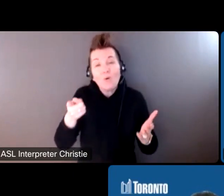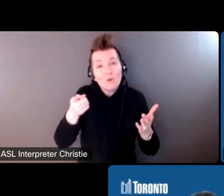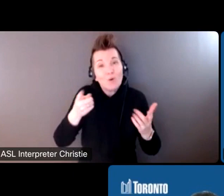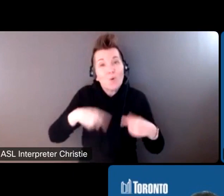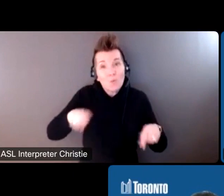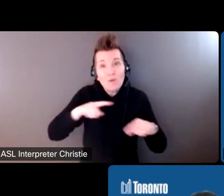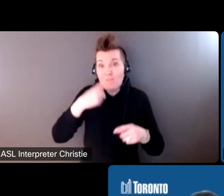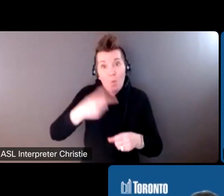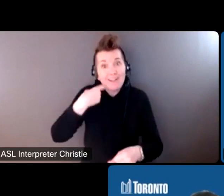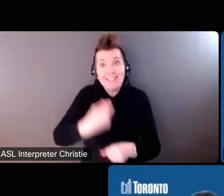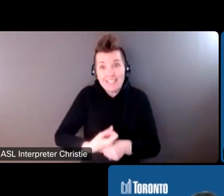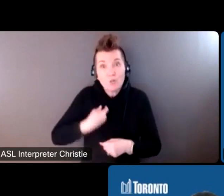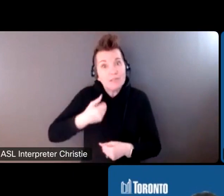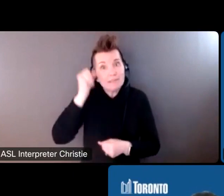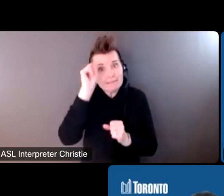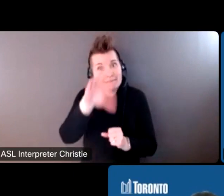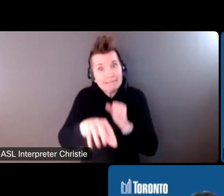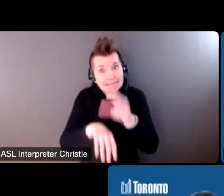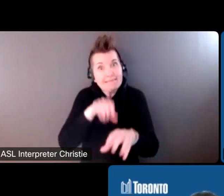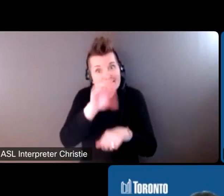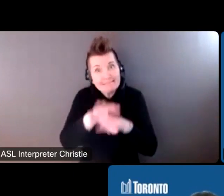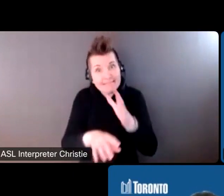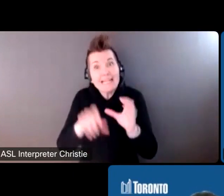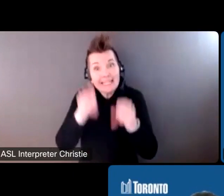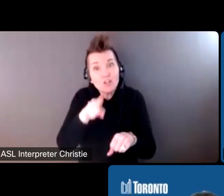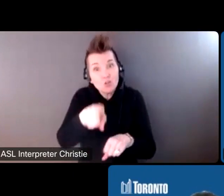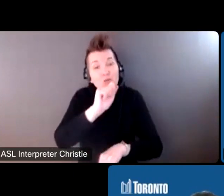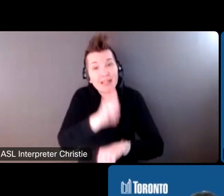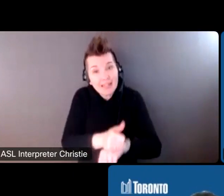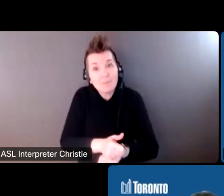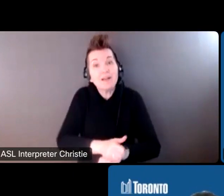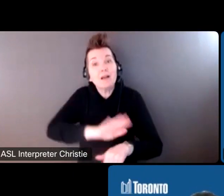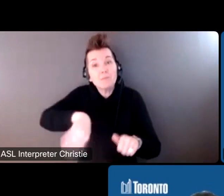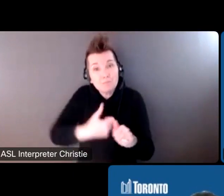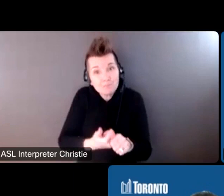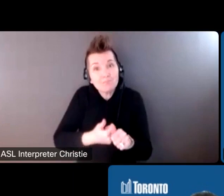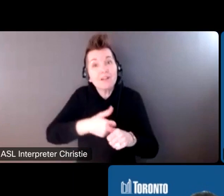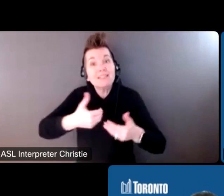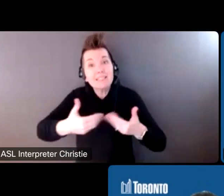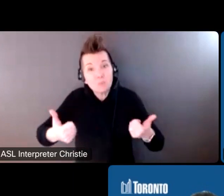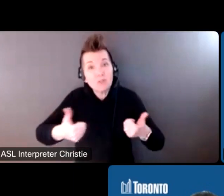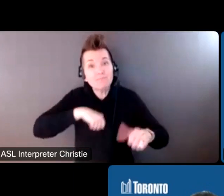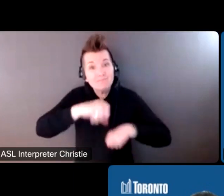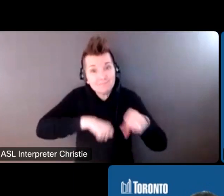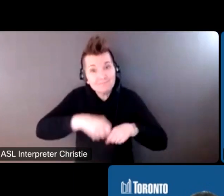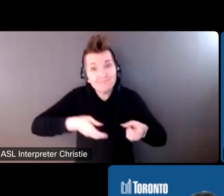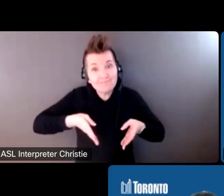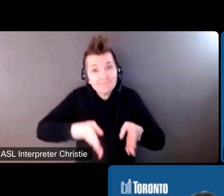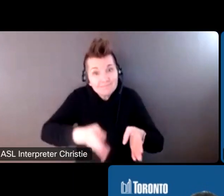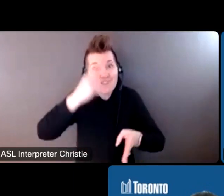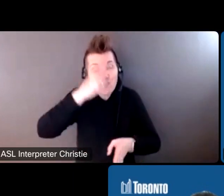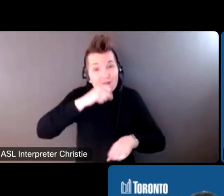So to summarize, I'm wondering if the city is going to commit to not having the solution